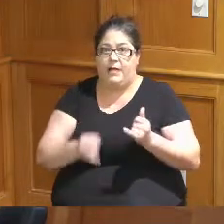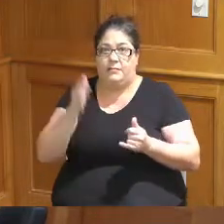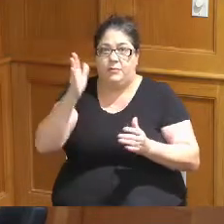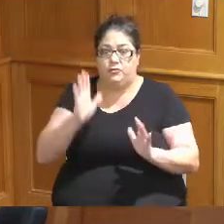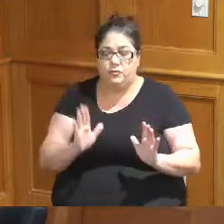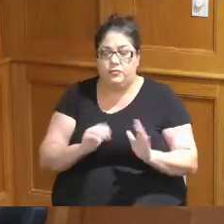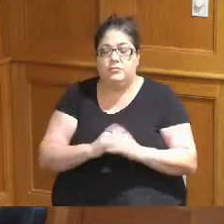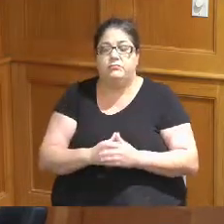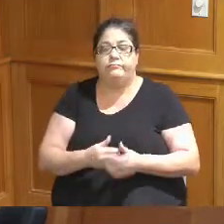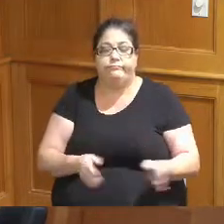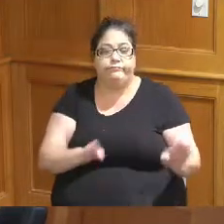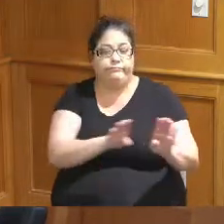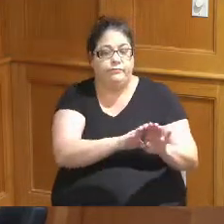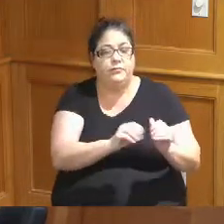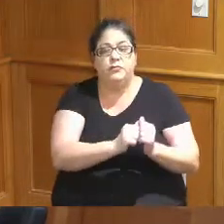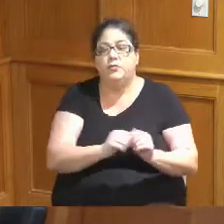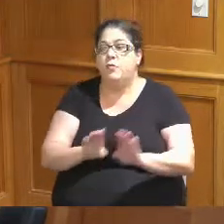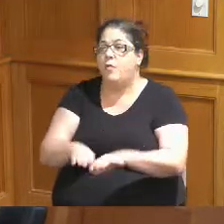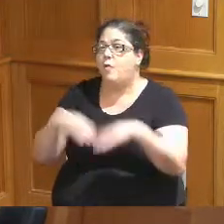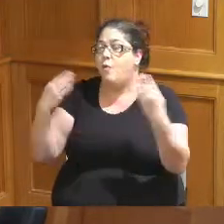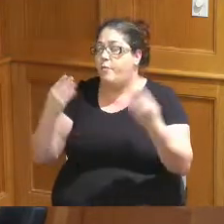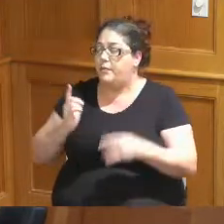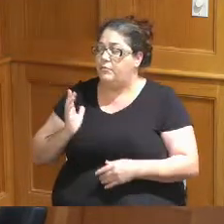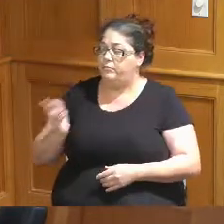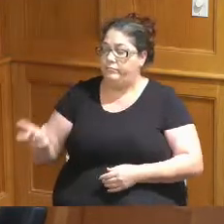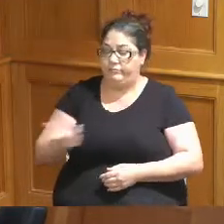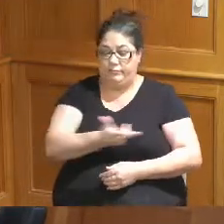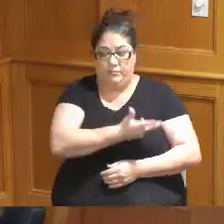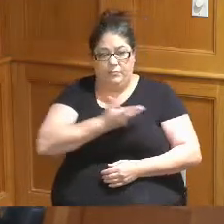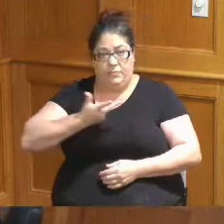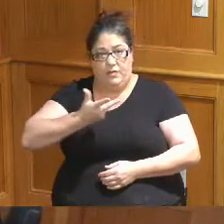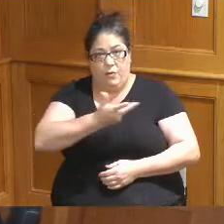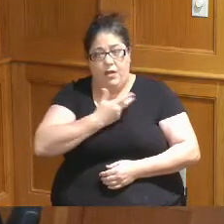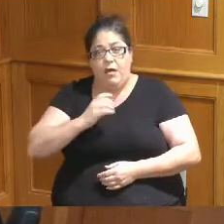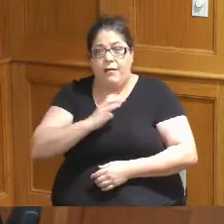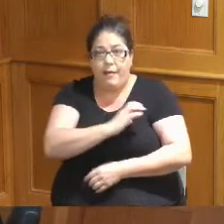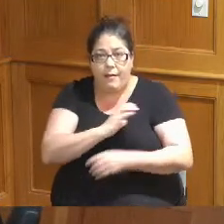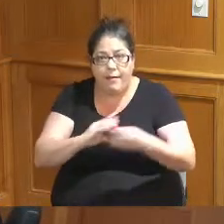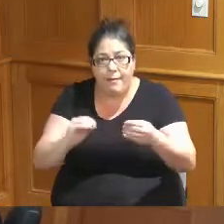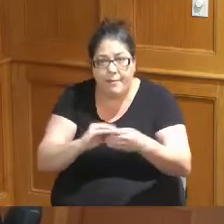we will now go into comments and motions we'll start with Vice President Driehaus